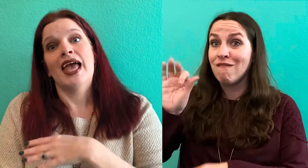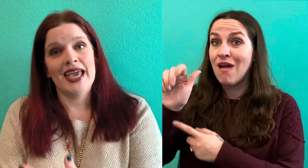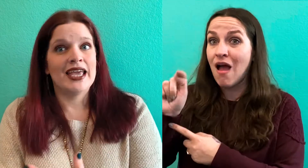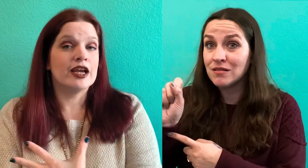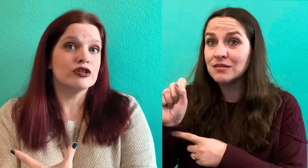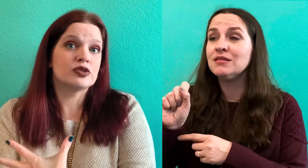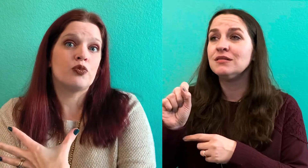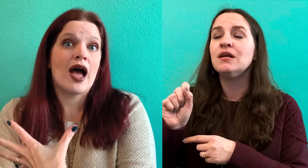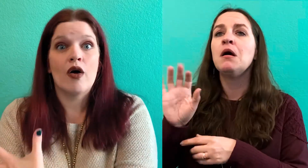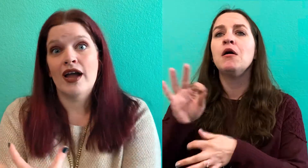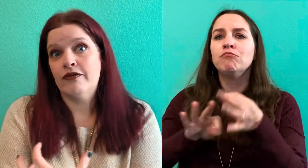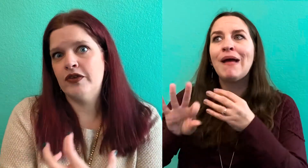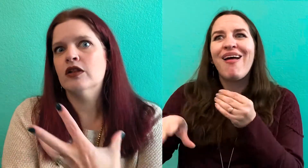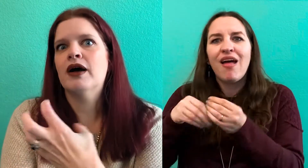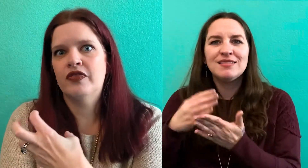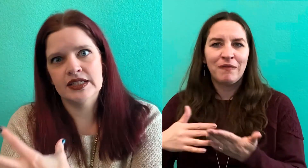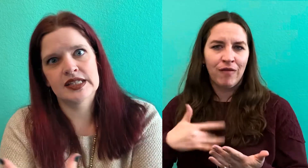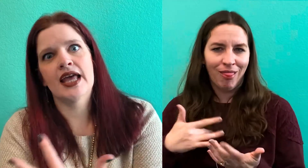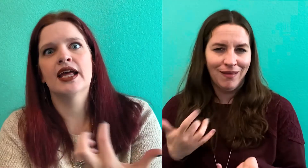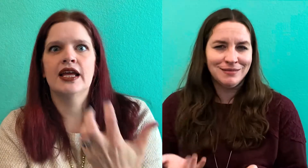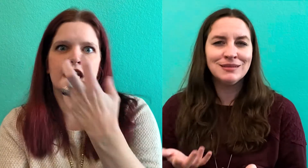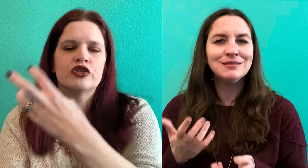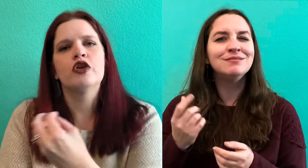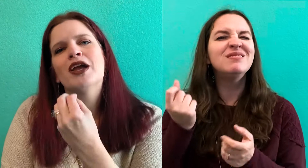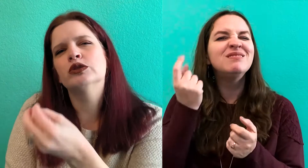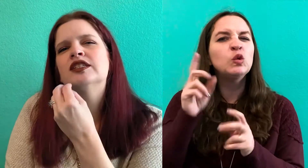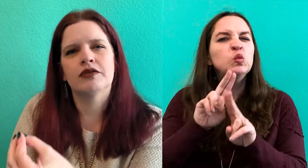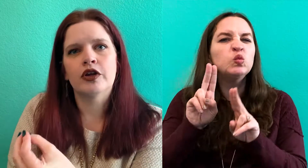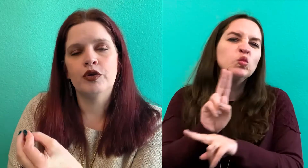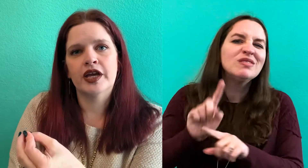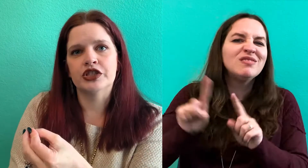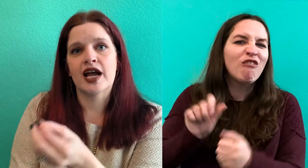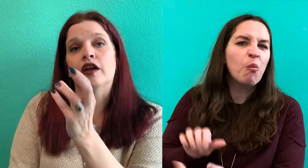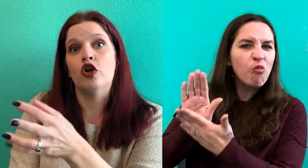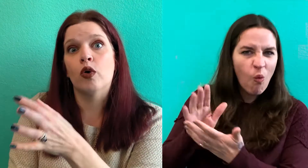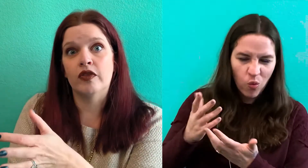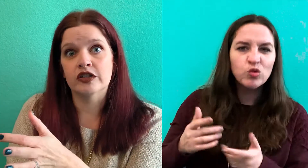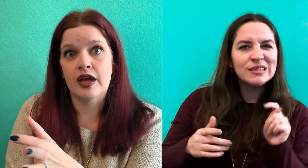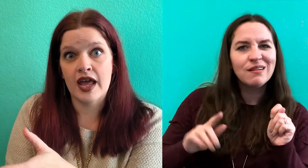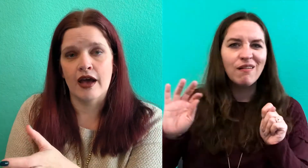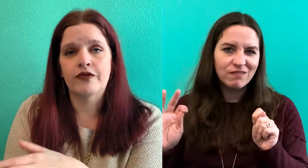"hey, here's how I feel about this. Can I engage you"? You might use a different communication tactic knowing they're an F.